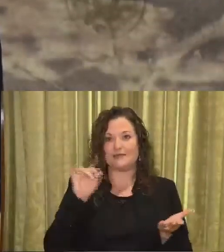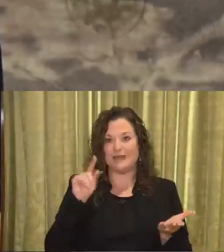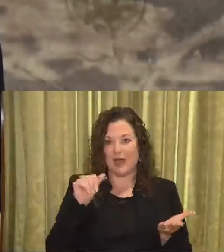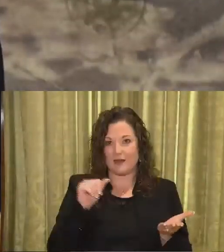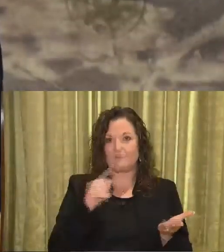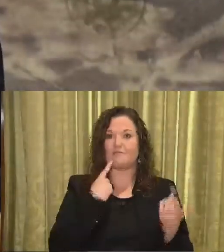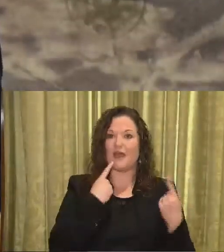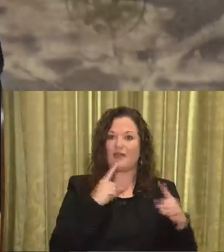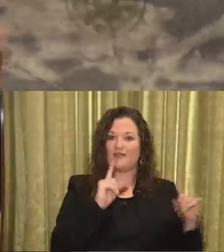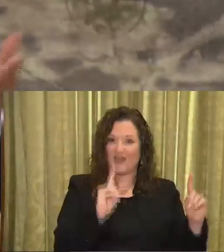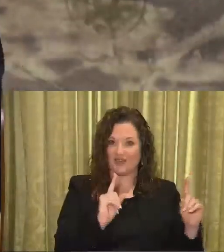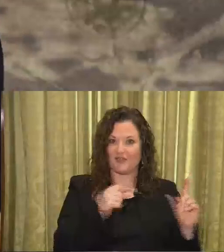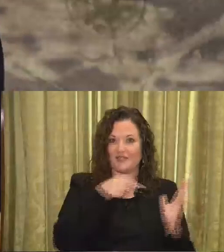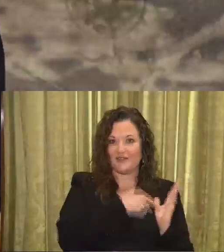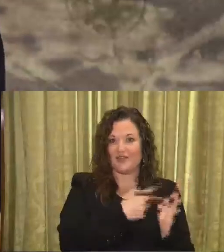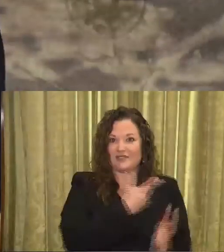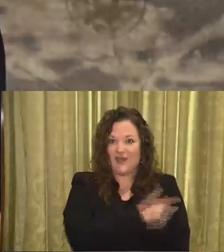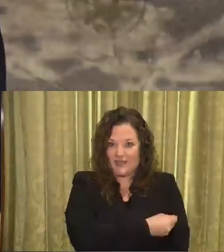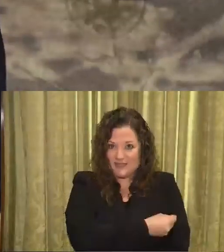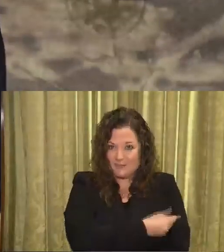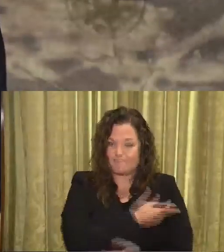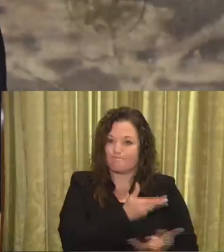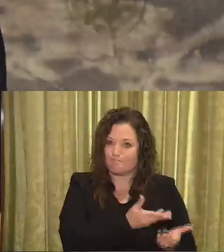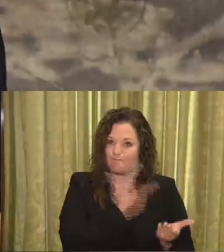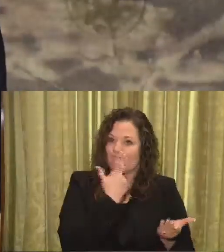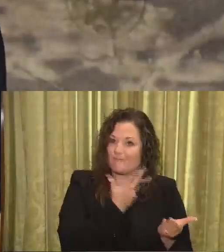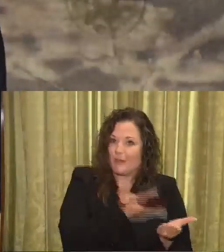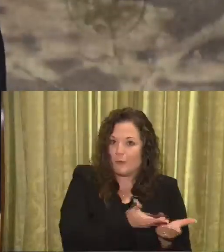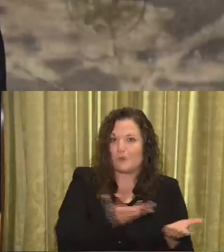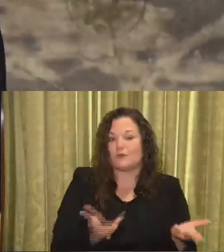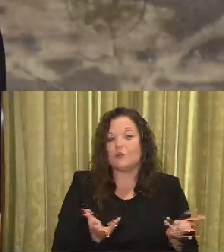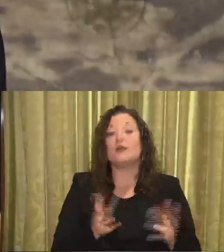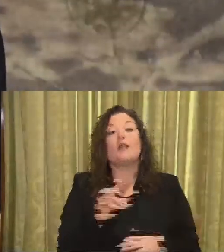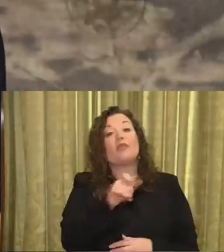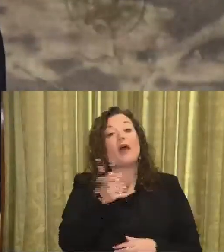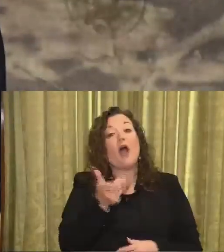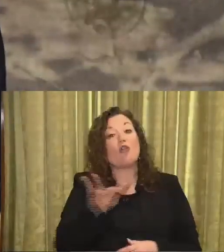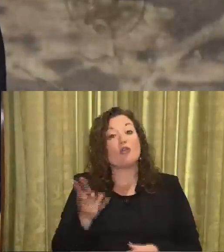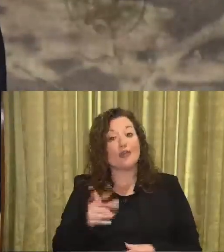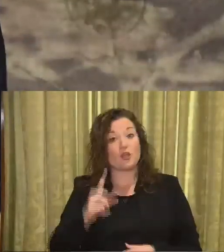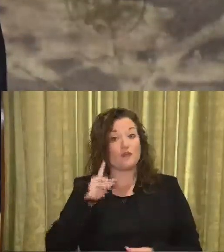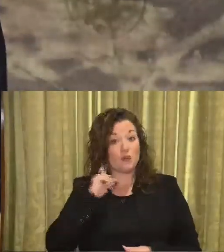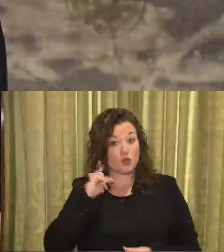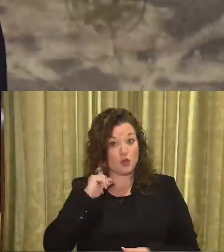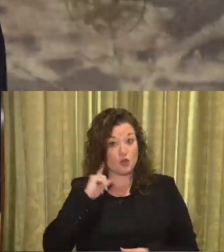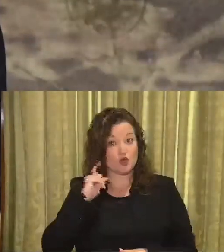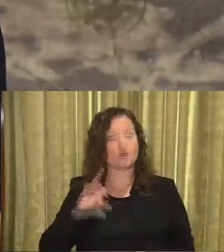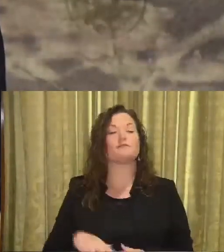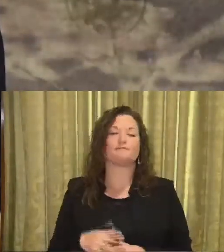and it is very important. This is the other thing that you hear and and I've addressed this multiple